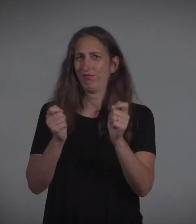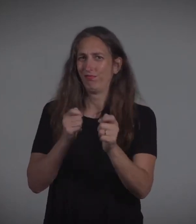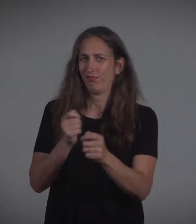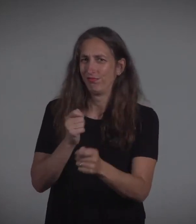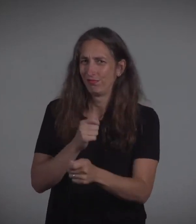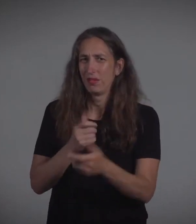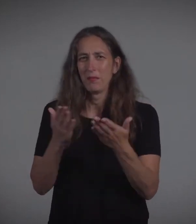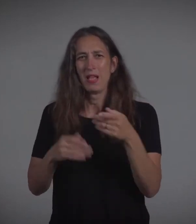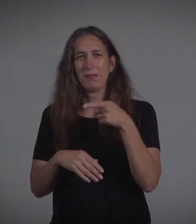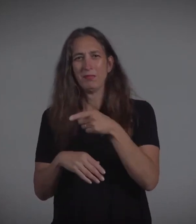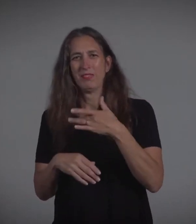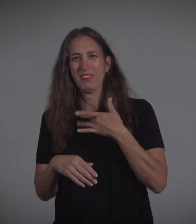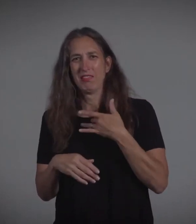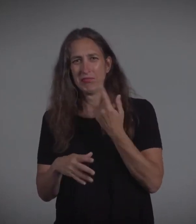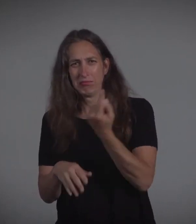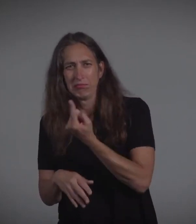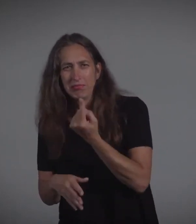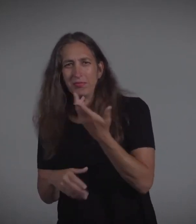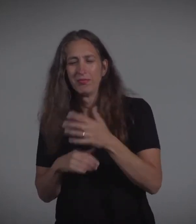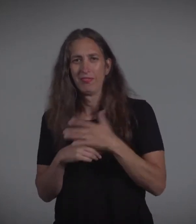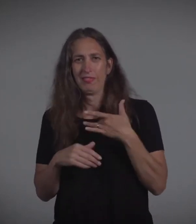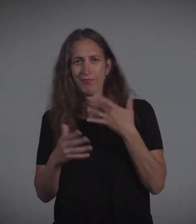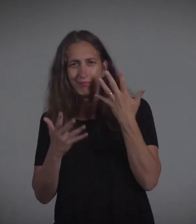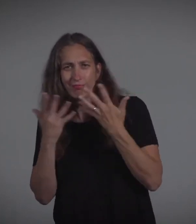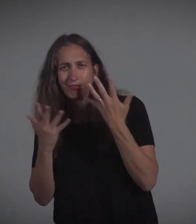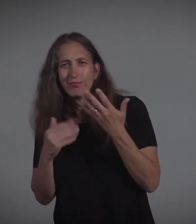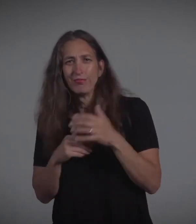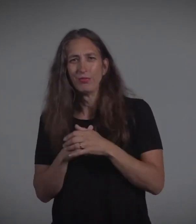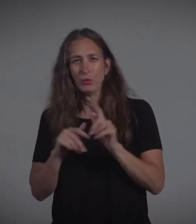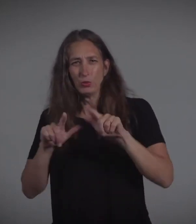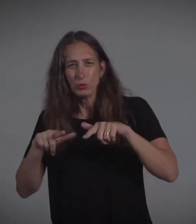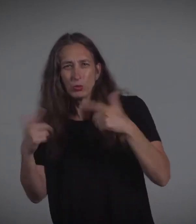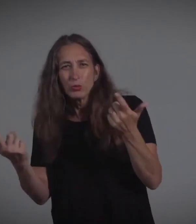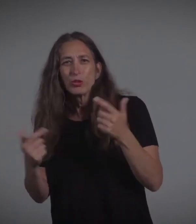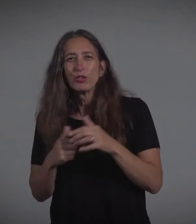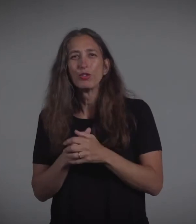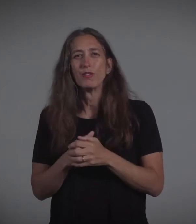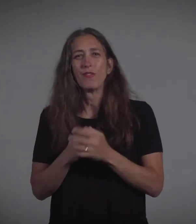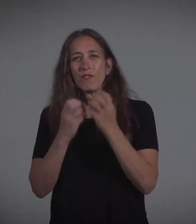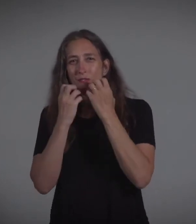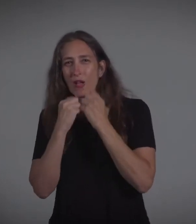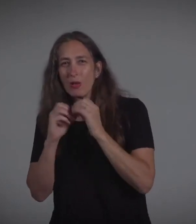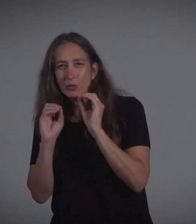Now they may change and feel isolated, ashamed, that they are no good and worthless.